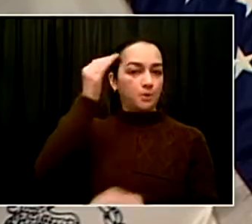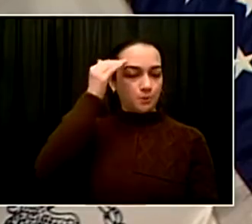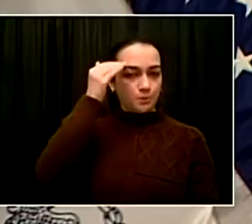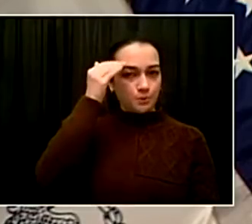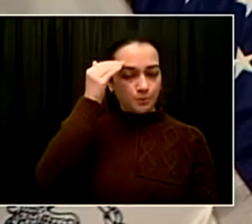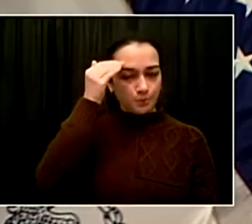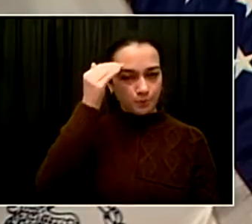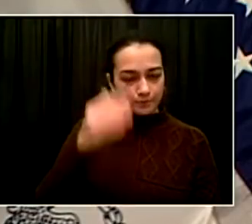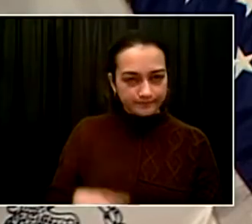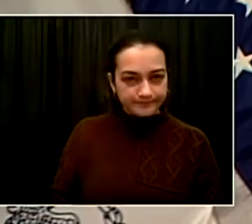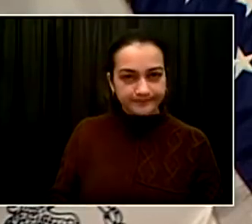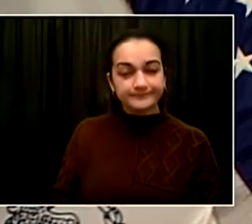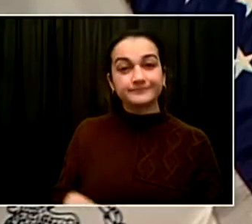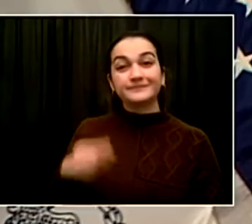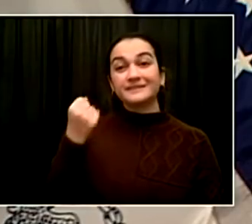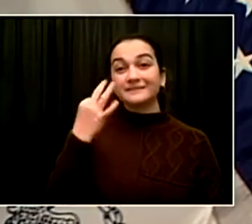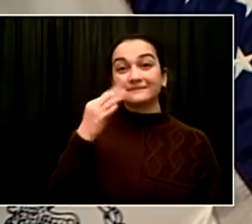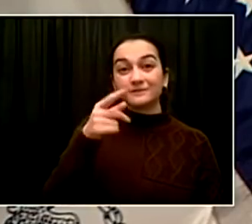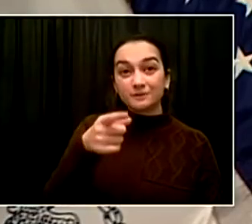PIECES OUT. FIRST OF ALL, THIS IS A WORKFORCE THAT IS 94%